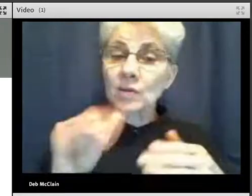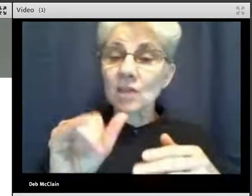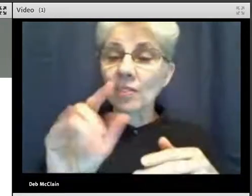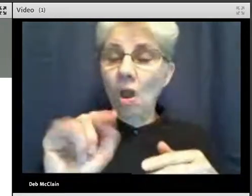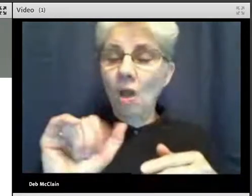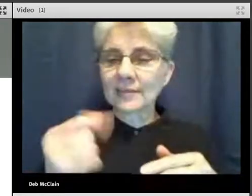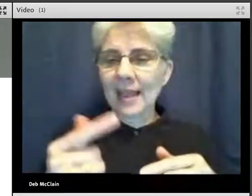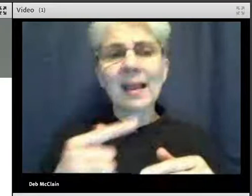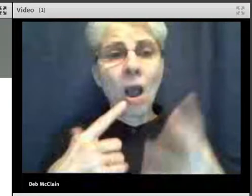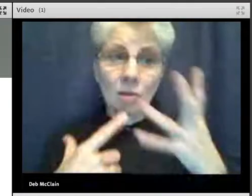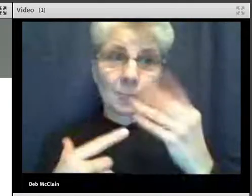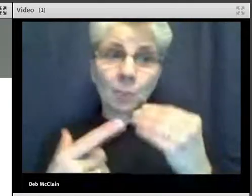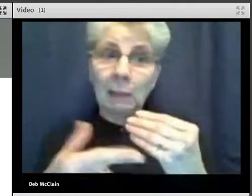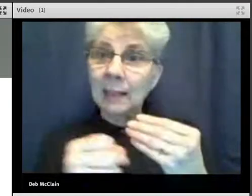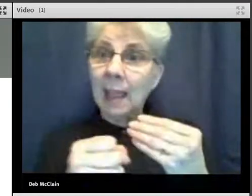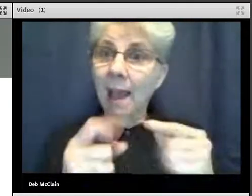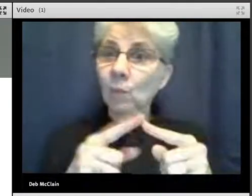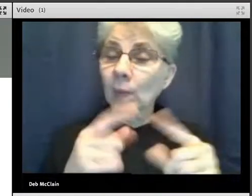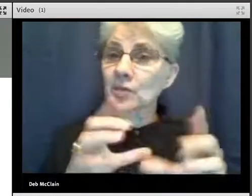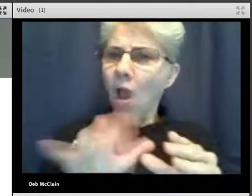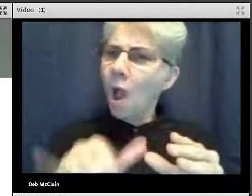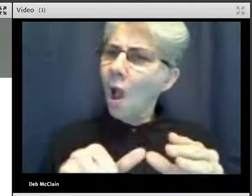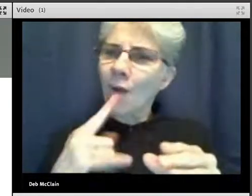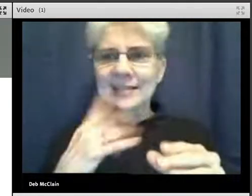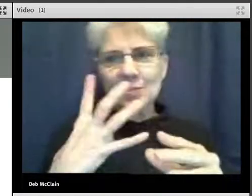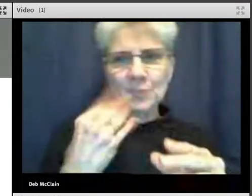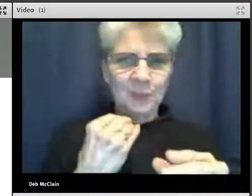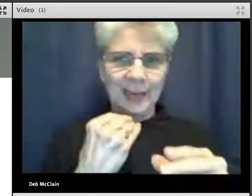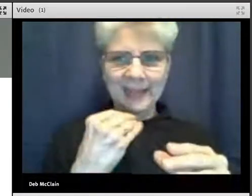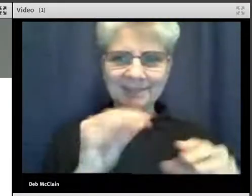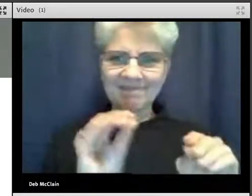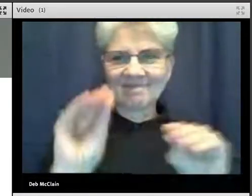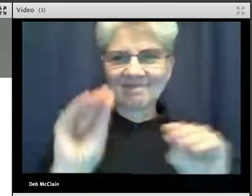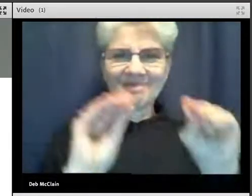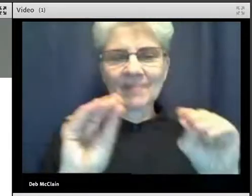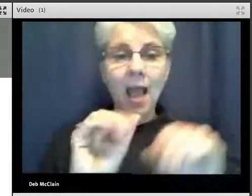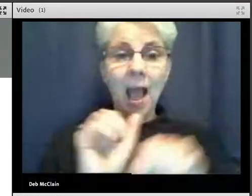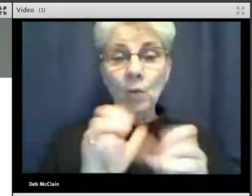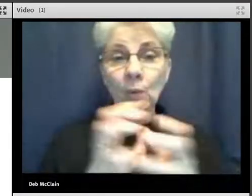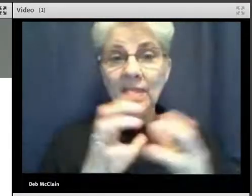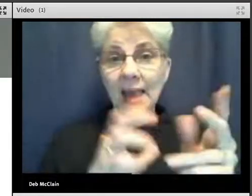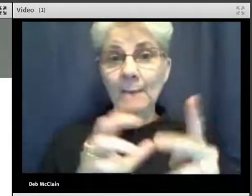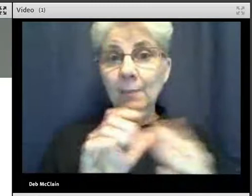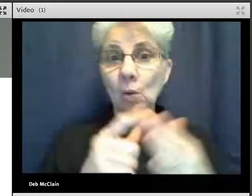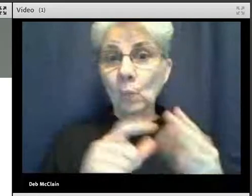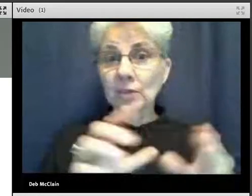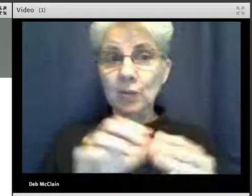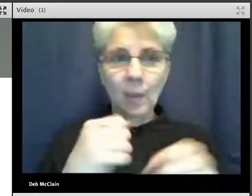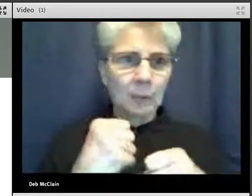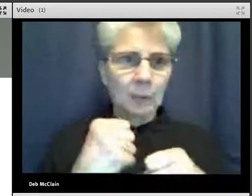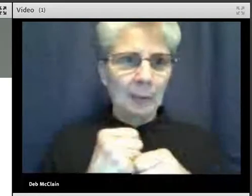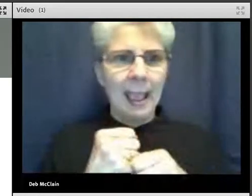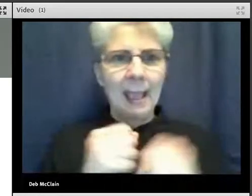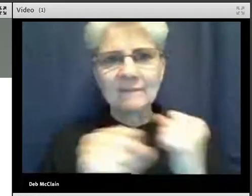But focusing on the alt-tag -- yeah, it's pretty, right? And that's what we do. We go, "Oh, this is pretty." I work with a lot of people and this is what we do.